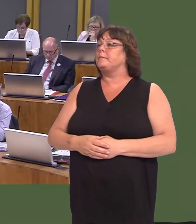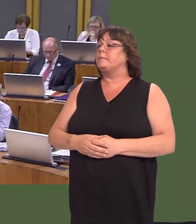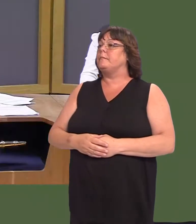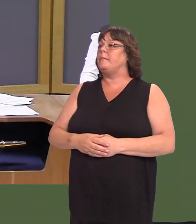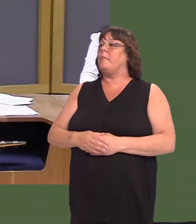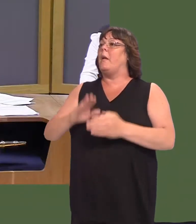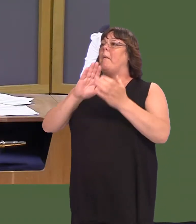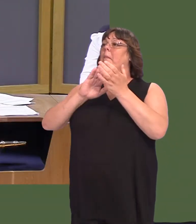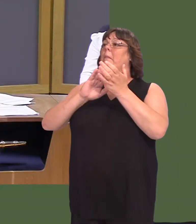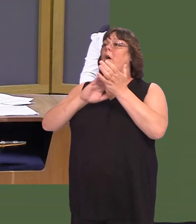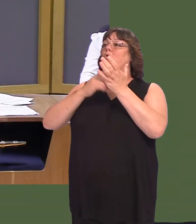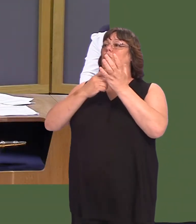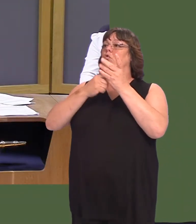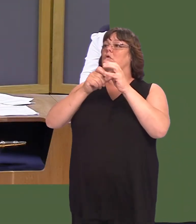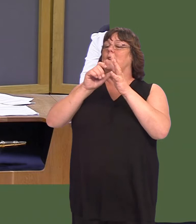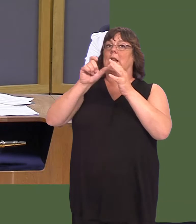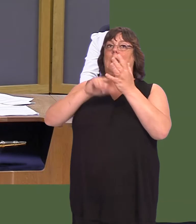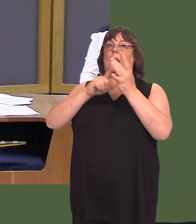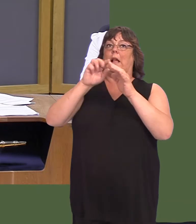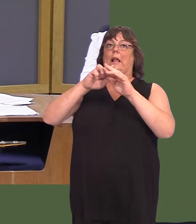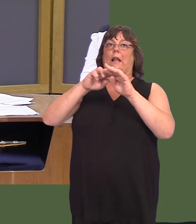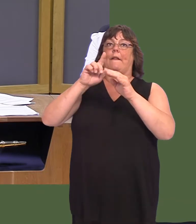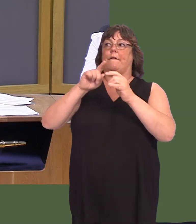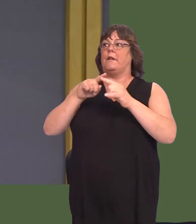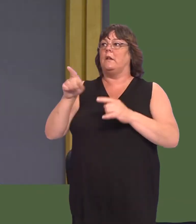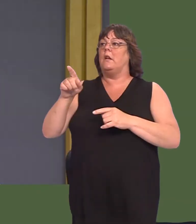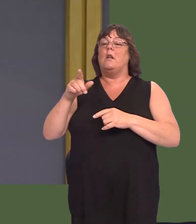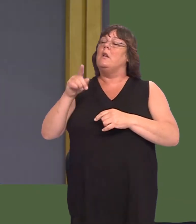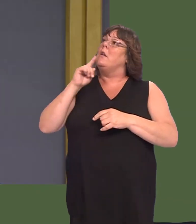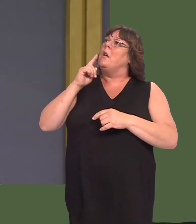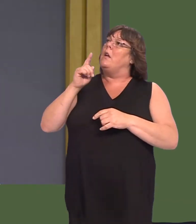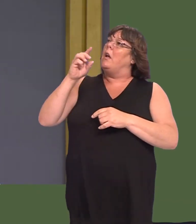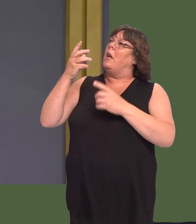Mark Reckless: Would the First Minister reconsider how the Innovation Wales strategy supports